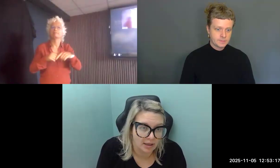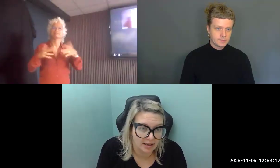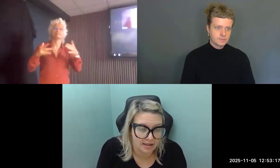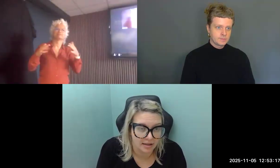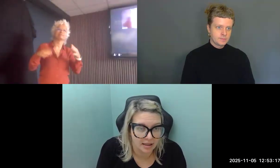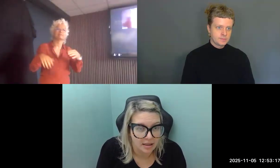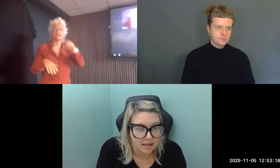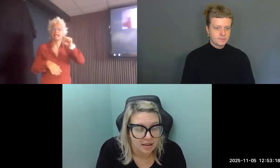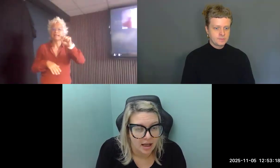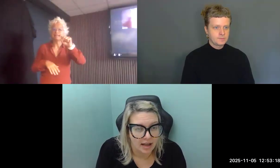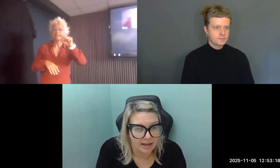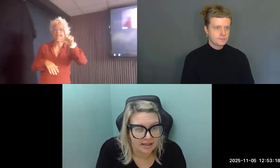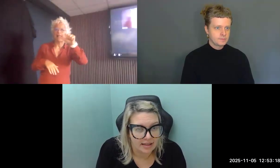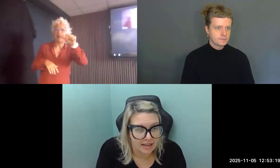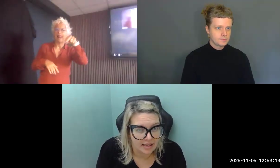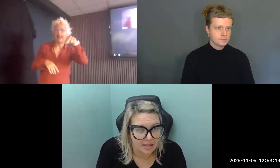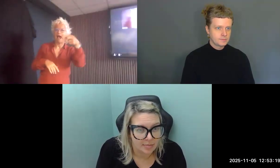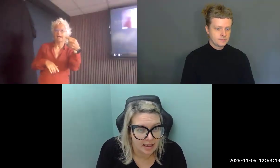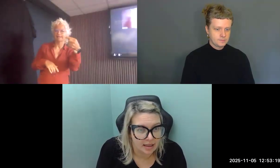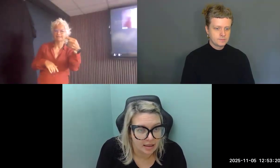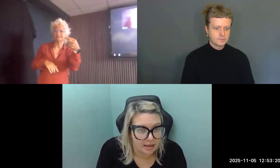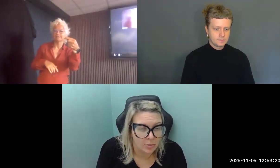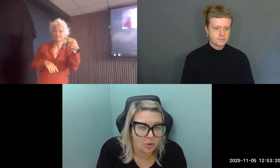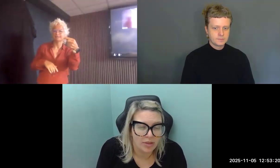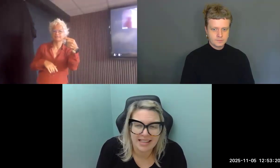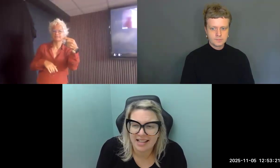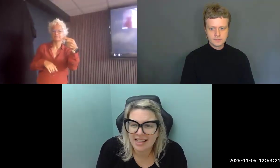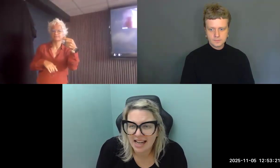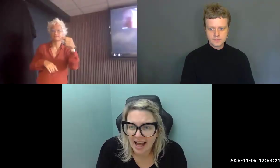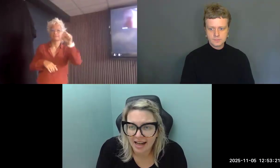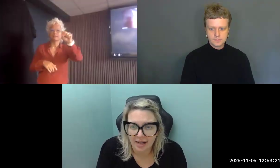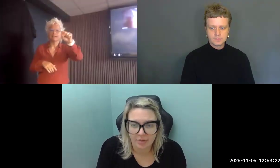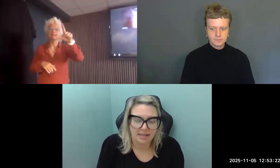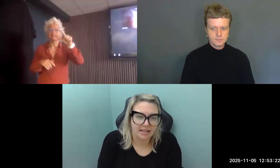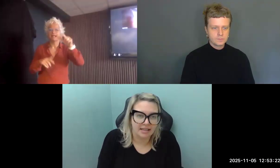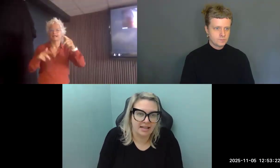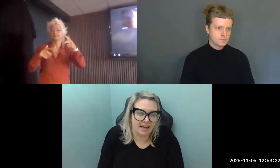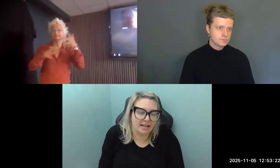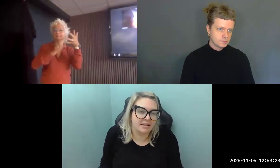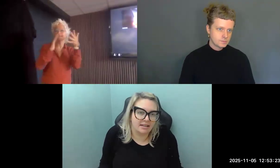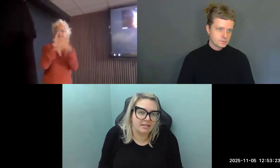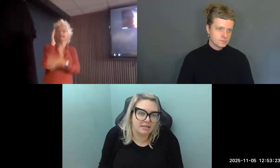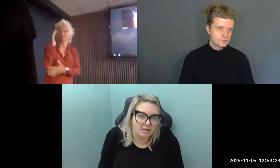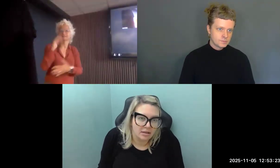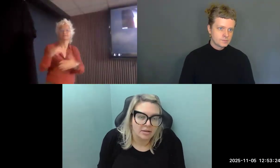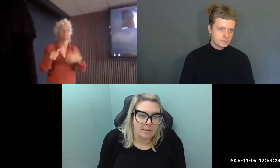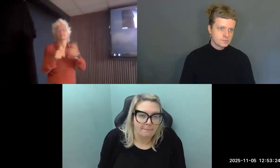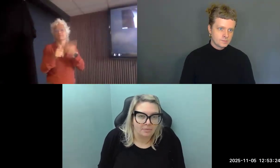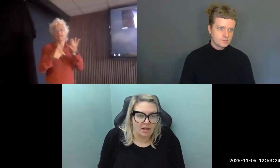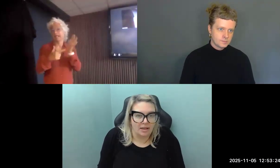copying that sign. And that tends to be more things that are slang, like we might say they're slang signs.